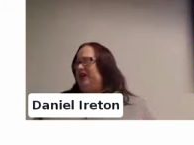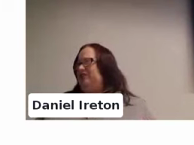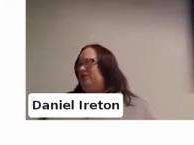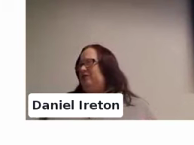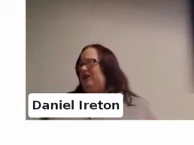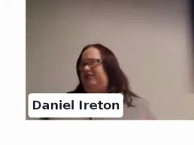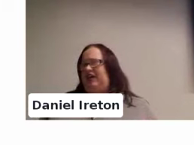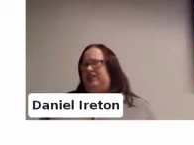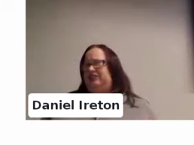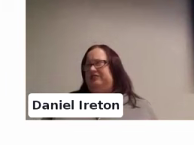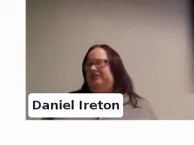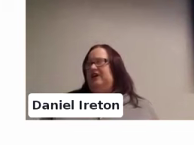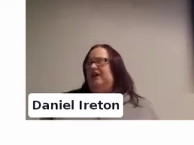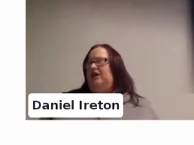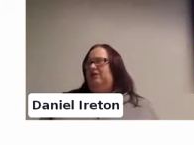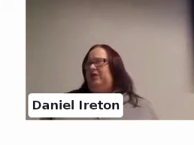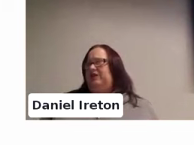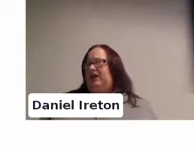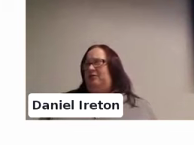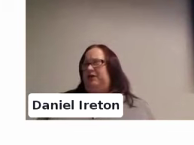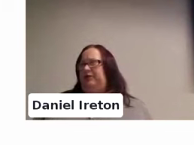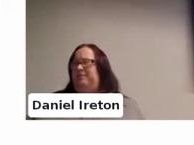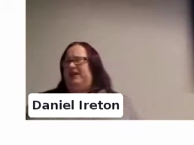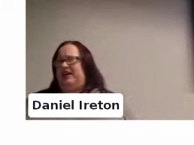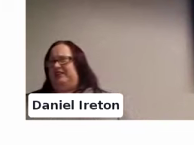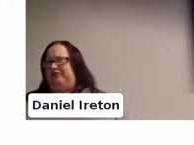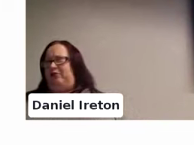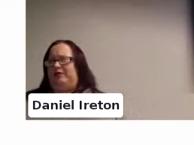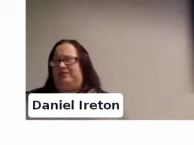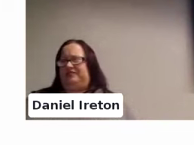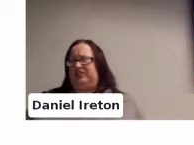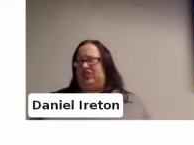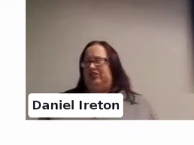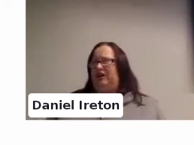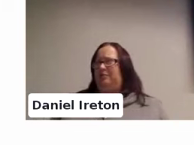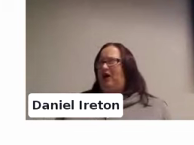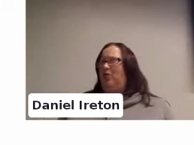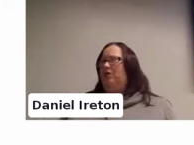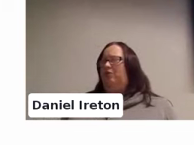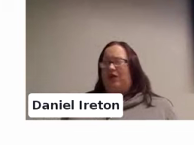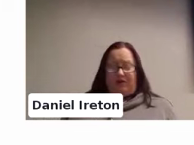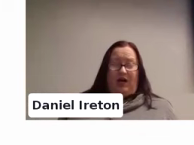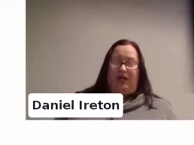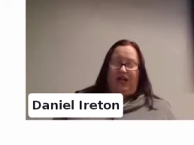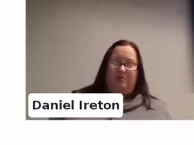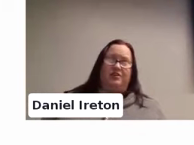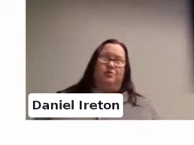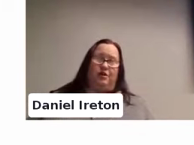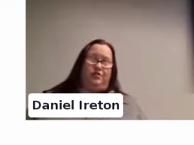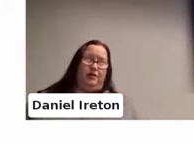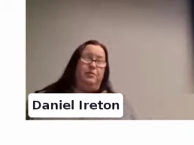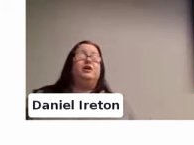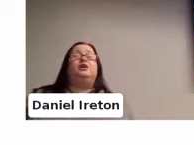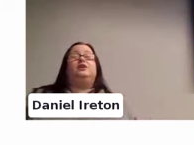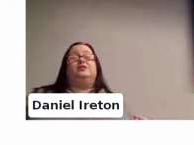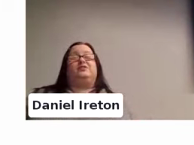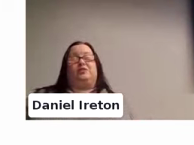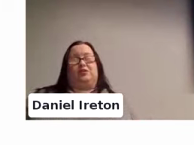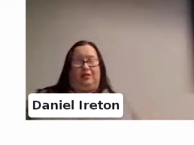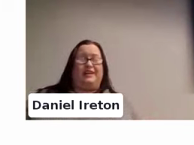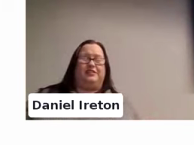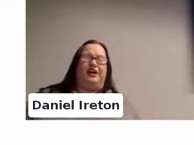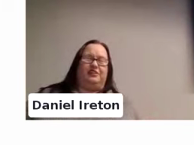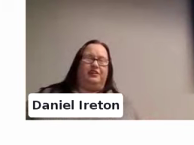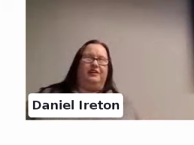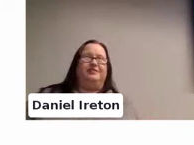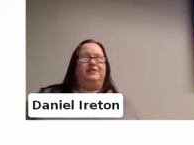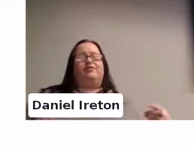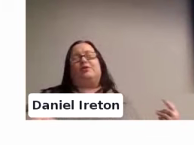Angie: So communication is really important for starting a good gaming event.